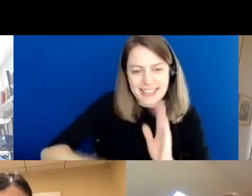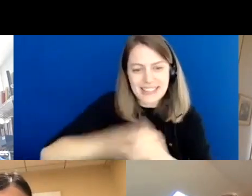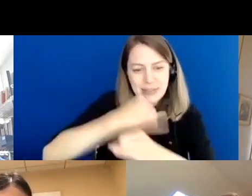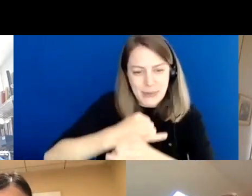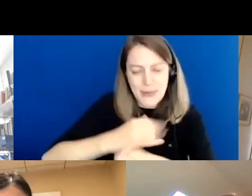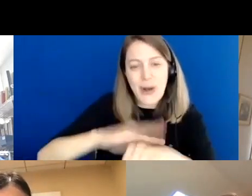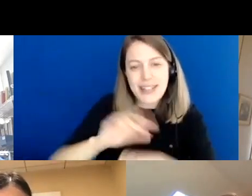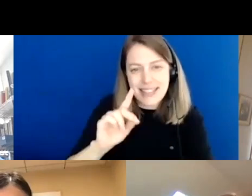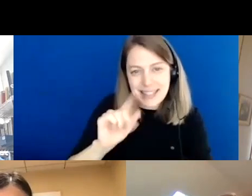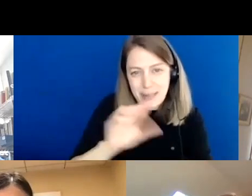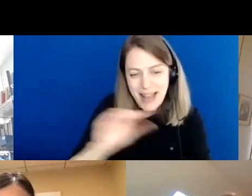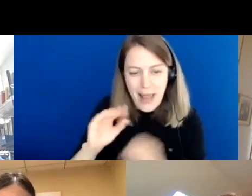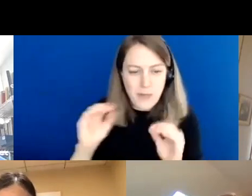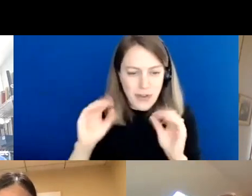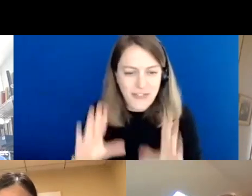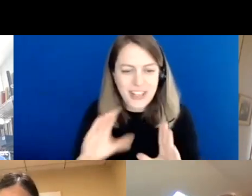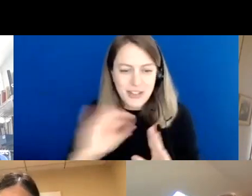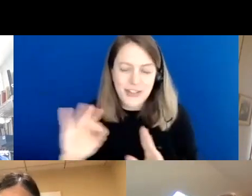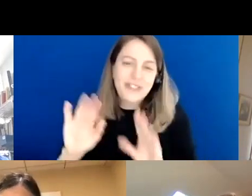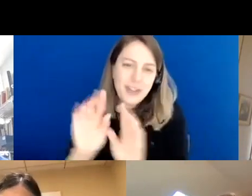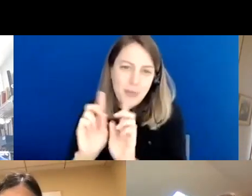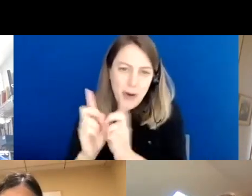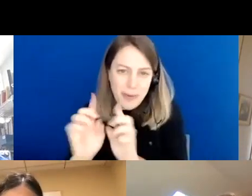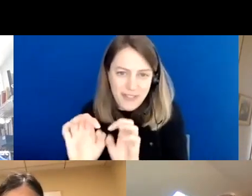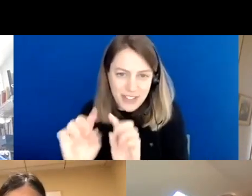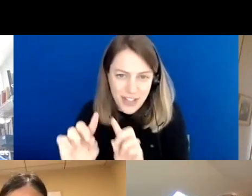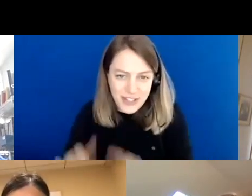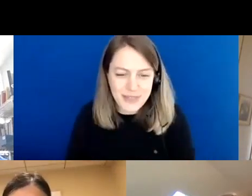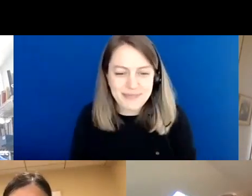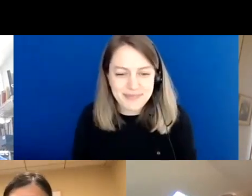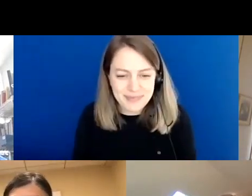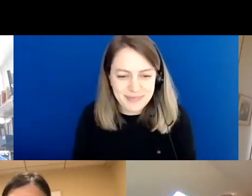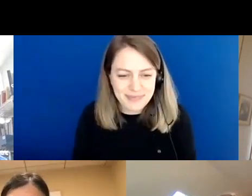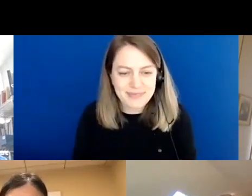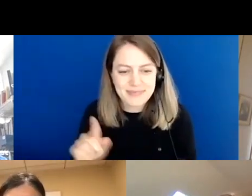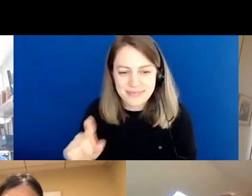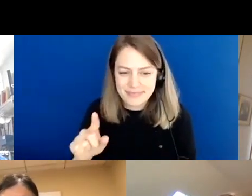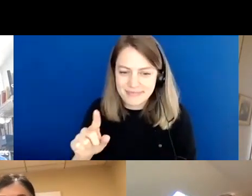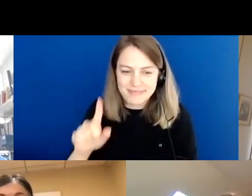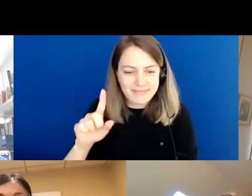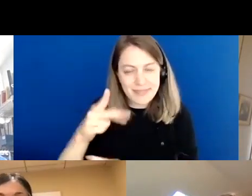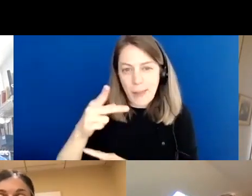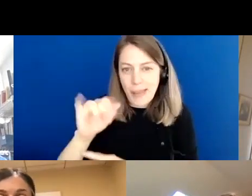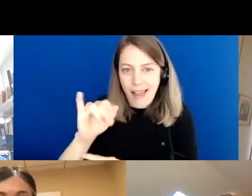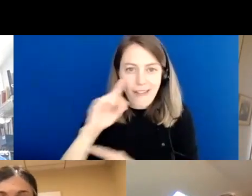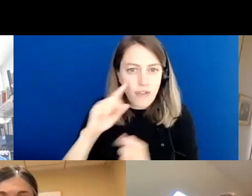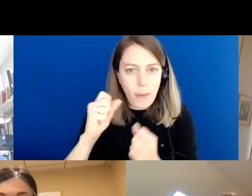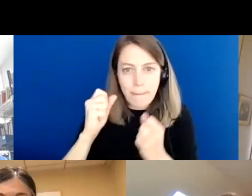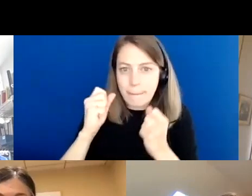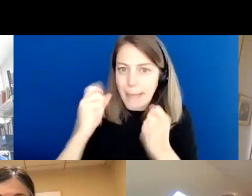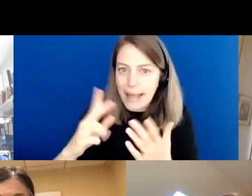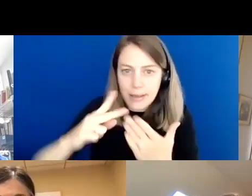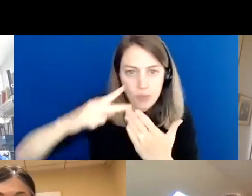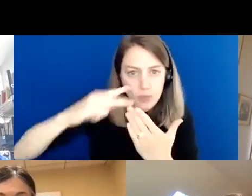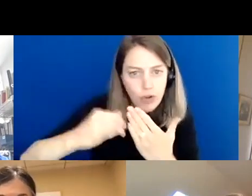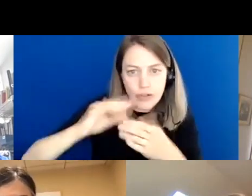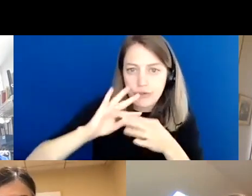She has been Principal Investigator on many state and nationally funded projects related to children and adults with disabilities.